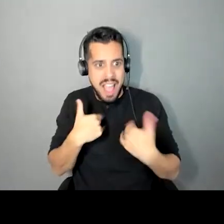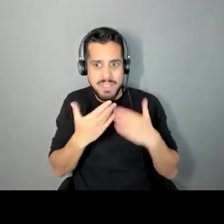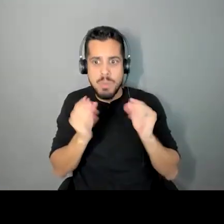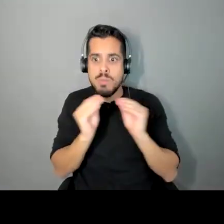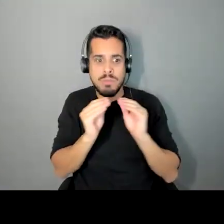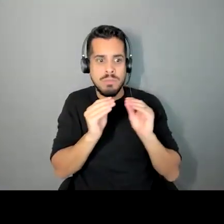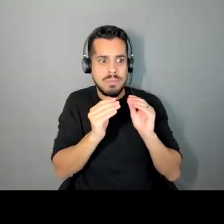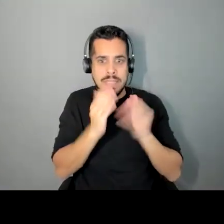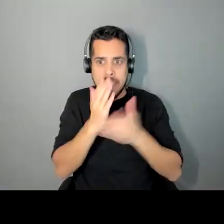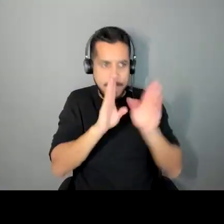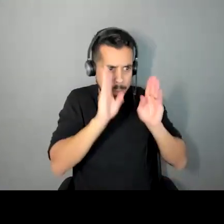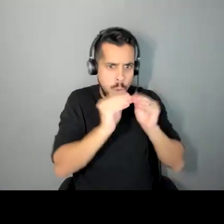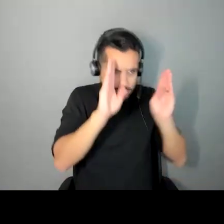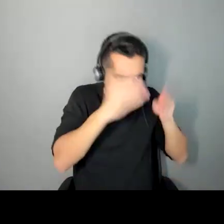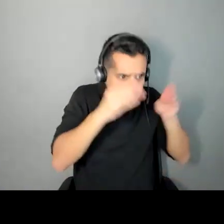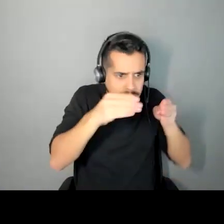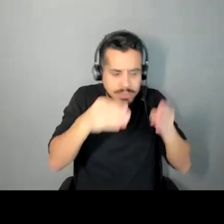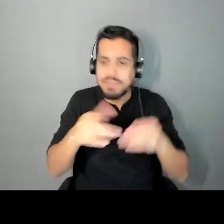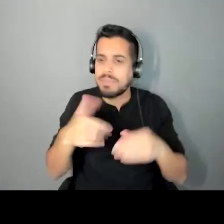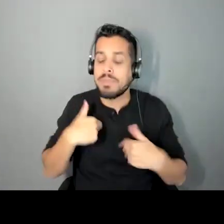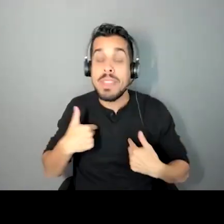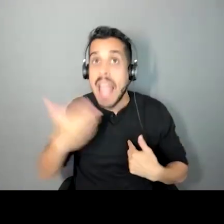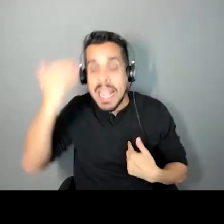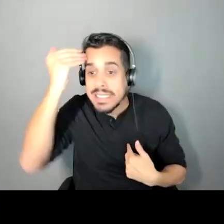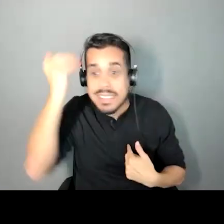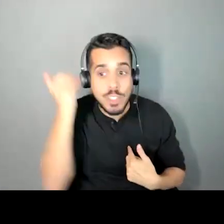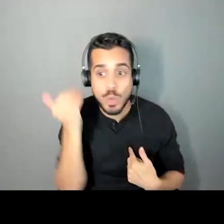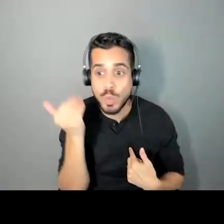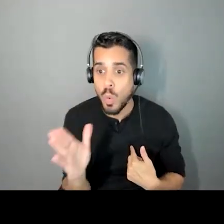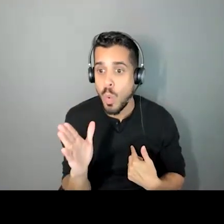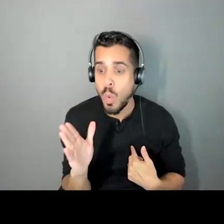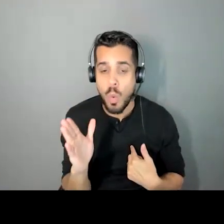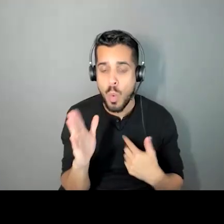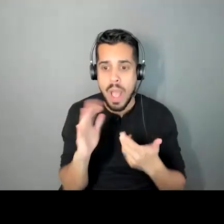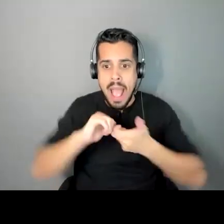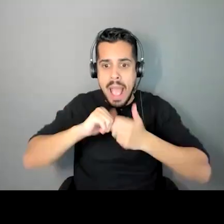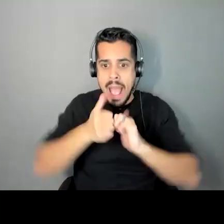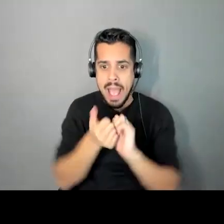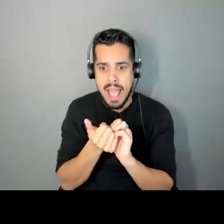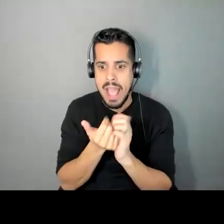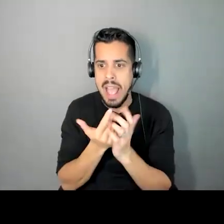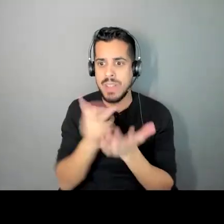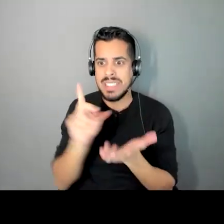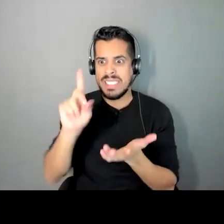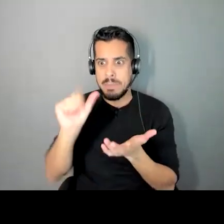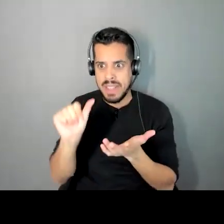I-- I didn't-- I didn't know just how siloed the disability community was,